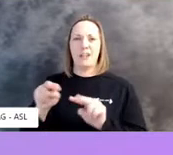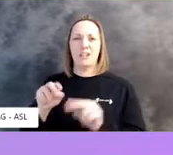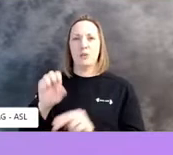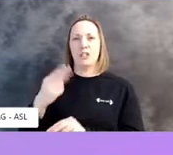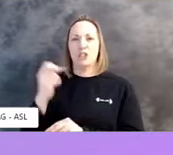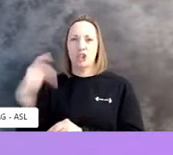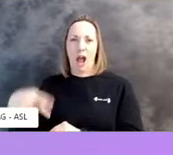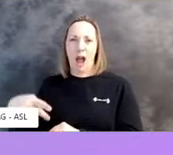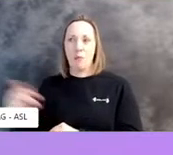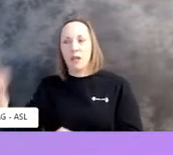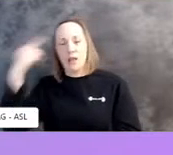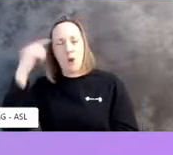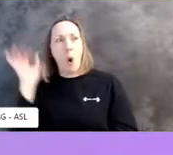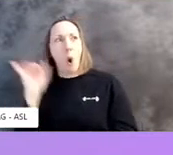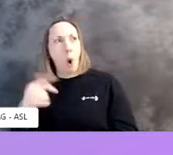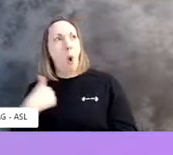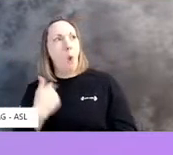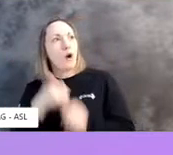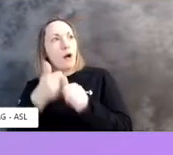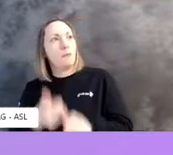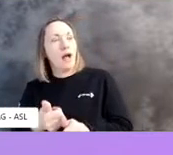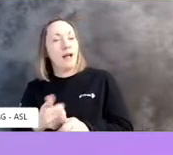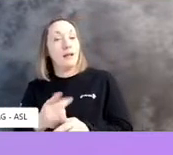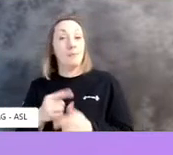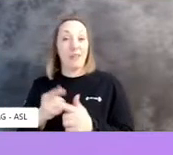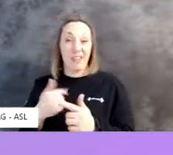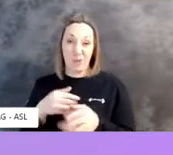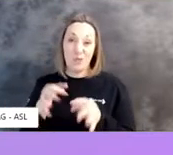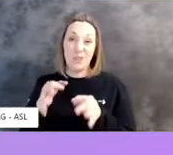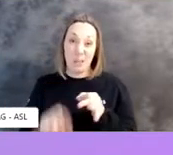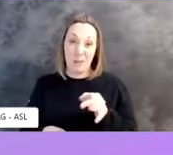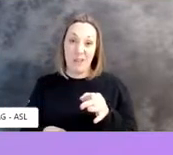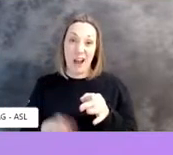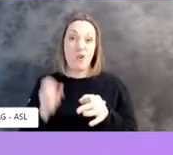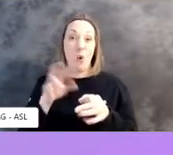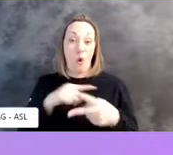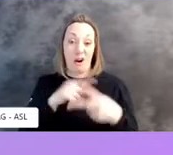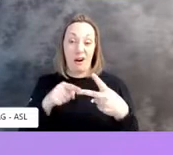agencies. I've been encountering a phenomenon